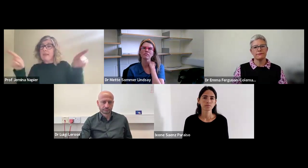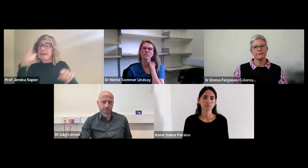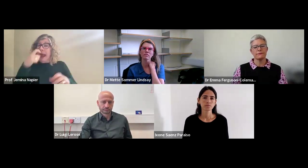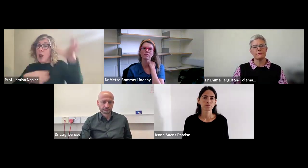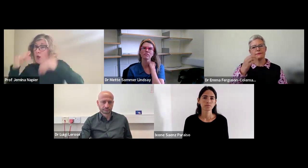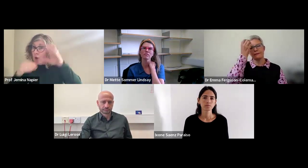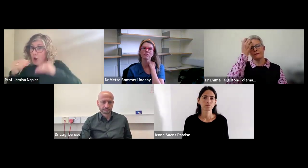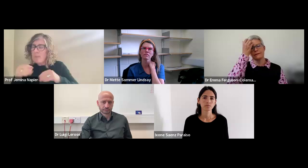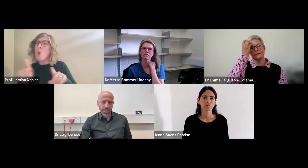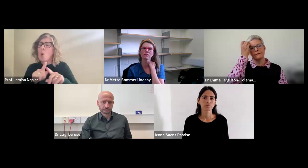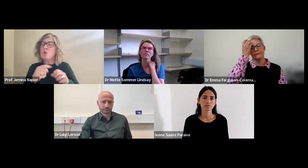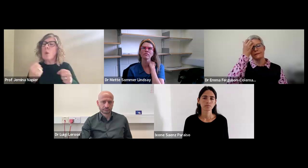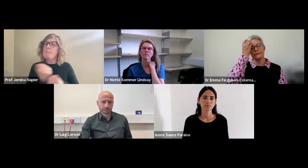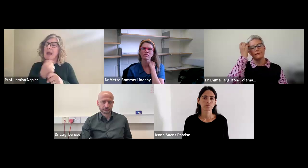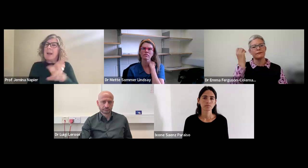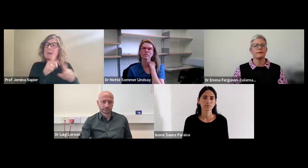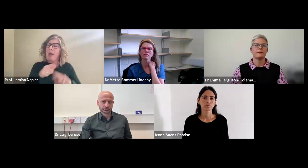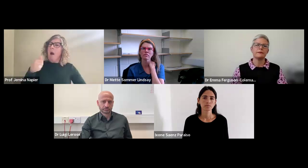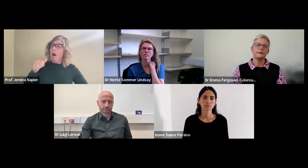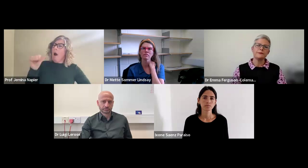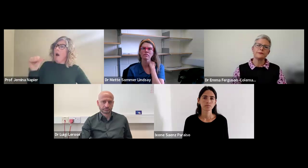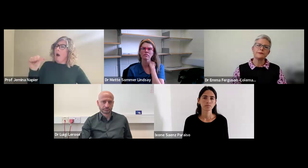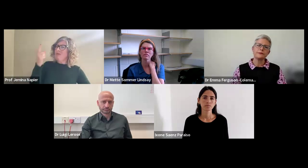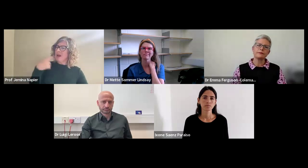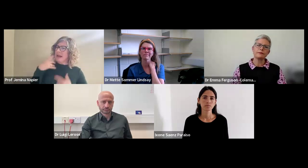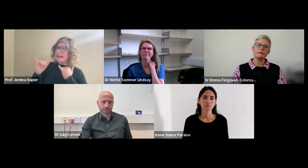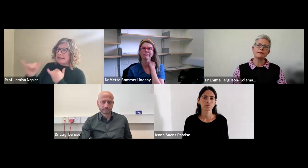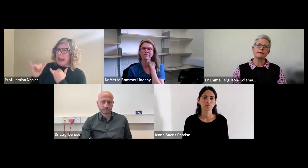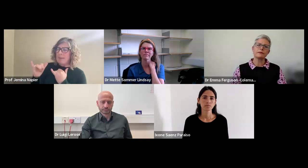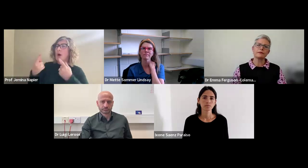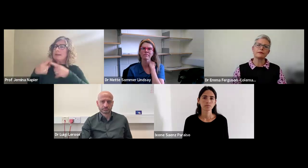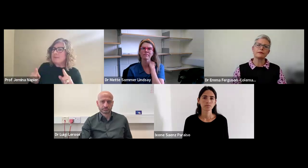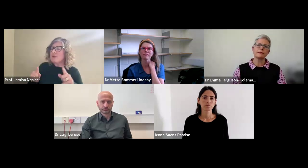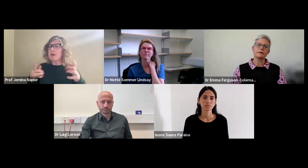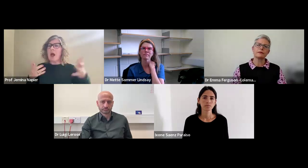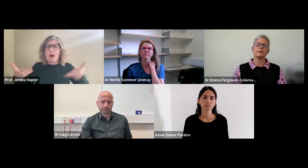they've gone through them, so that others can learn and also we become more insightful about